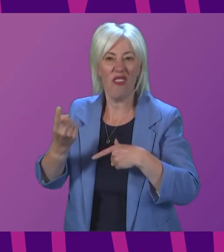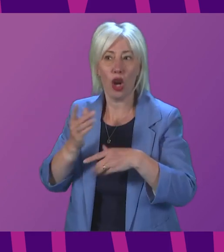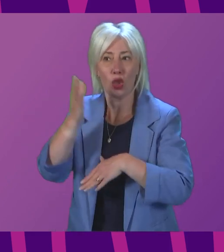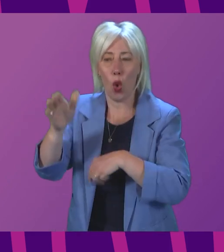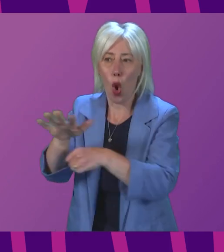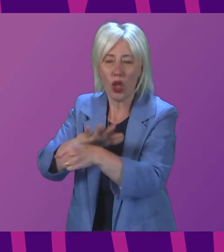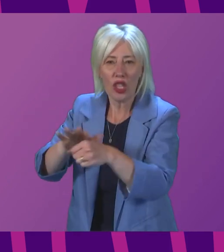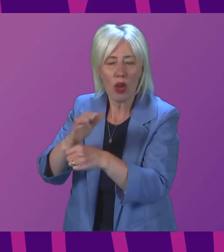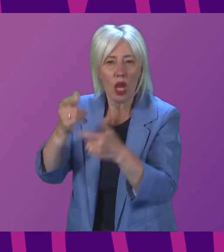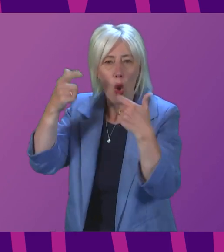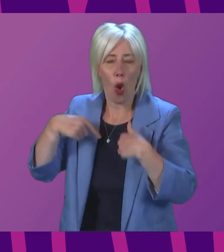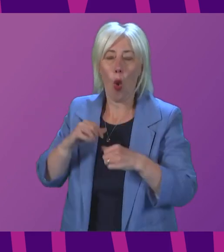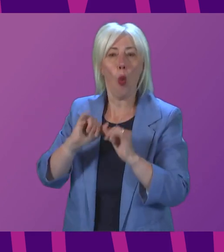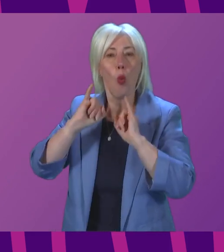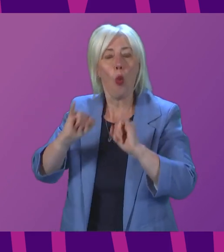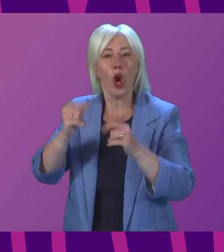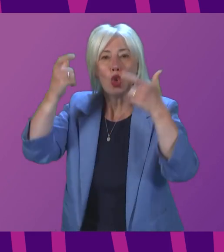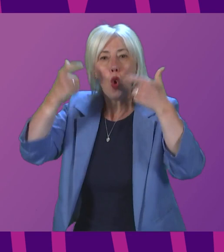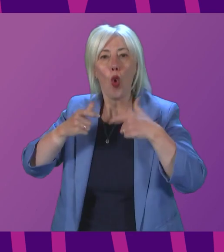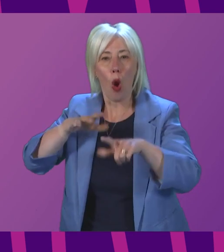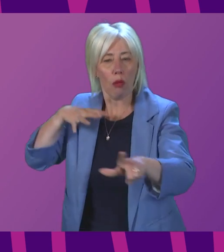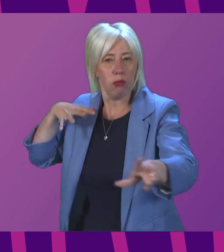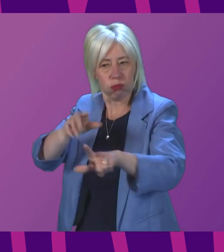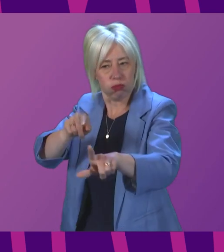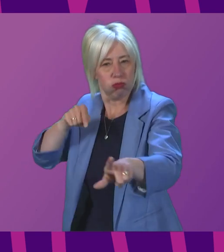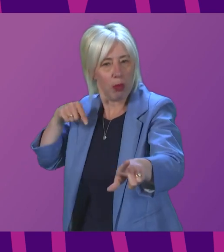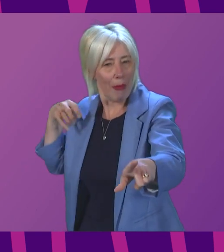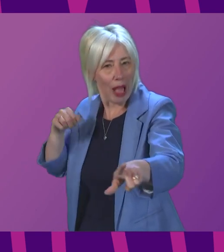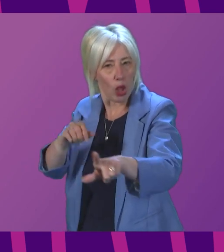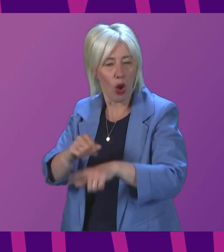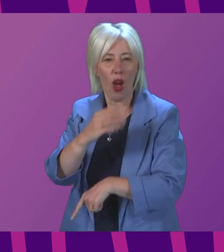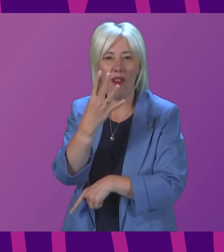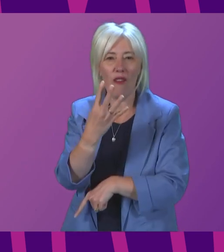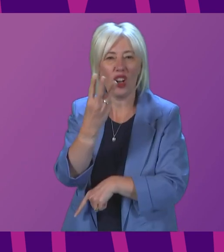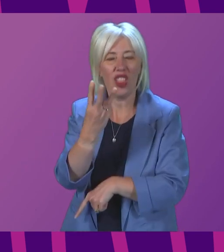We now have the worst court backlog on record; it is sitting at more than 43,000 cases.